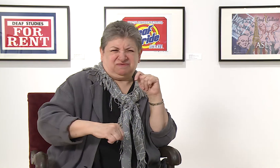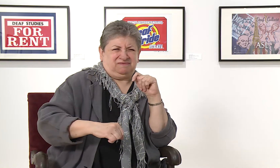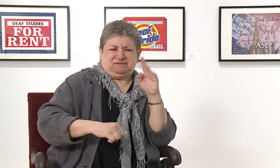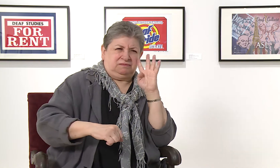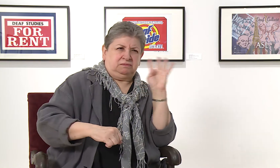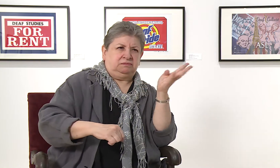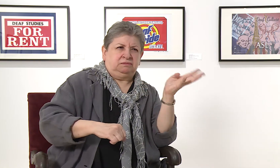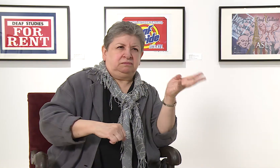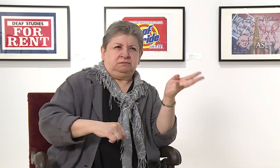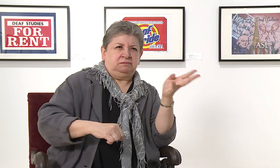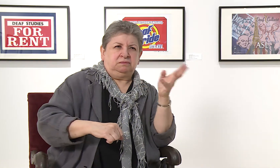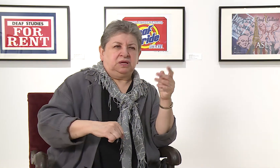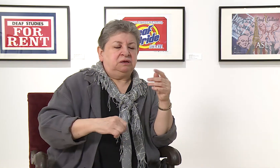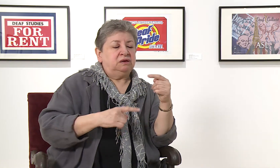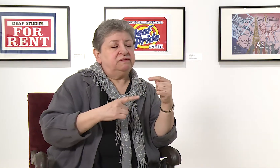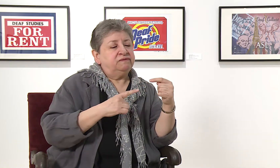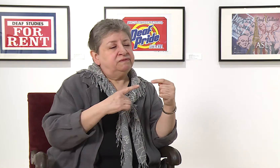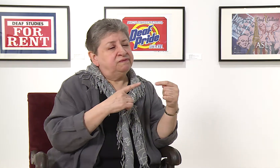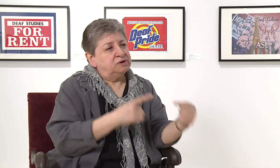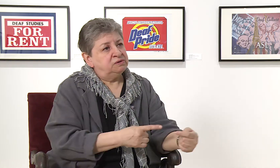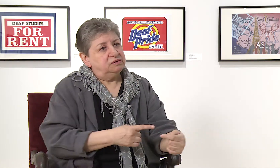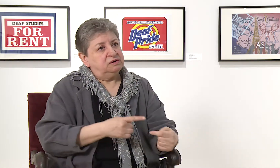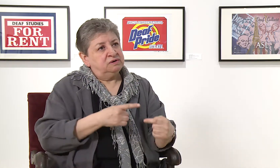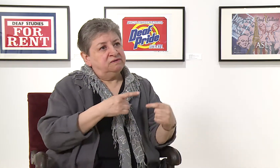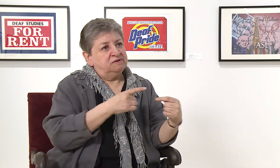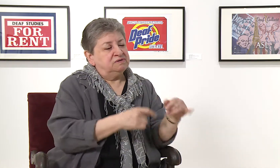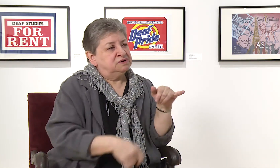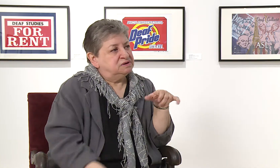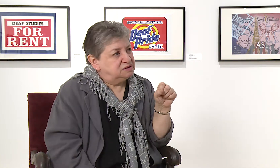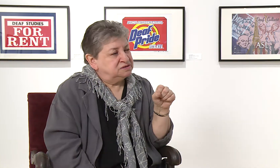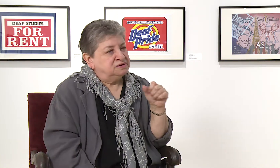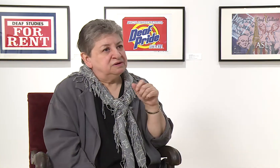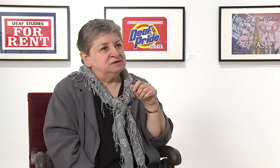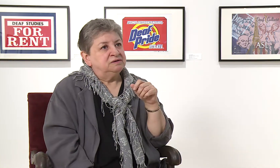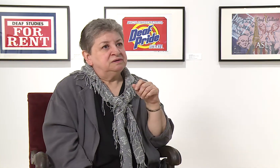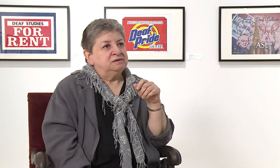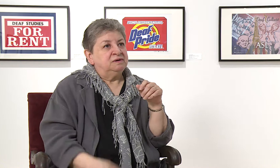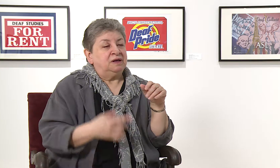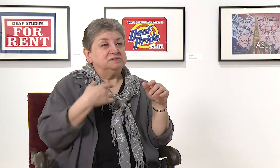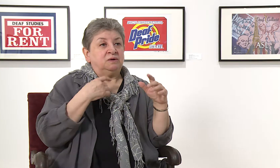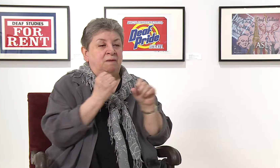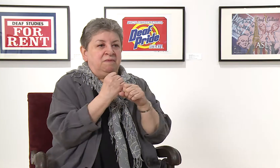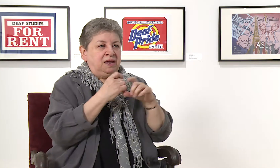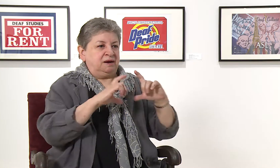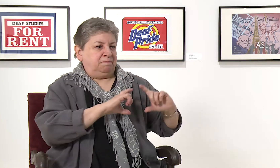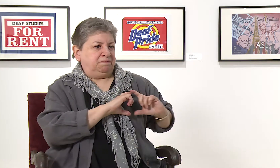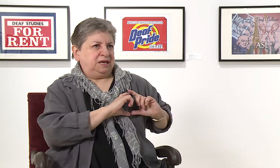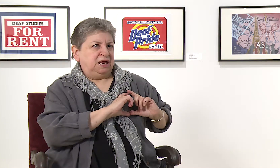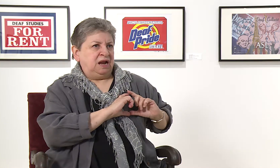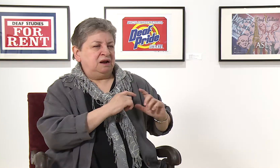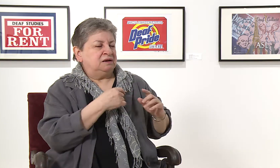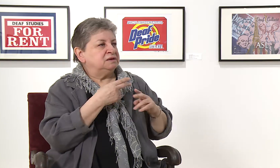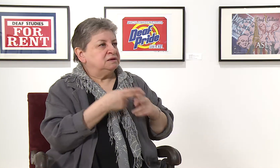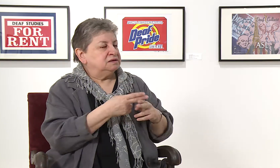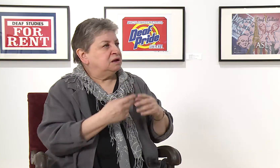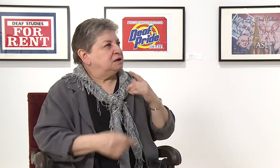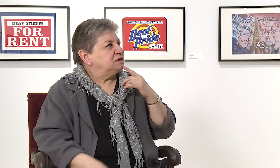Many people were resistant to the idea of Deaf Art. This was a battle that I fought over many years.